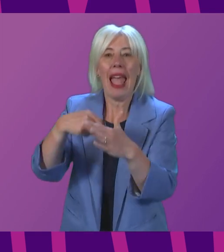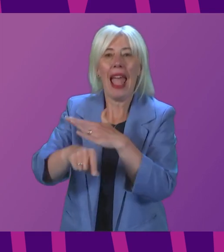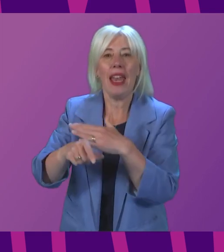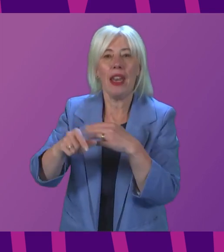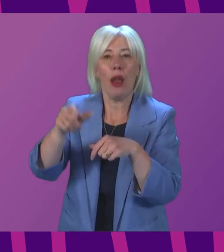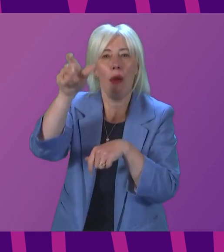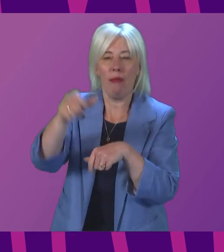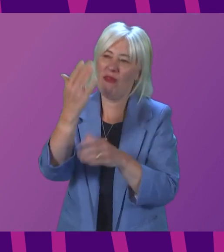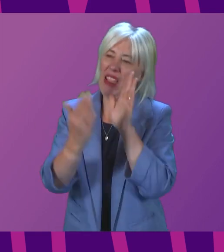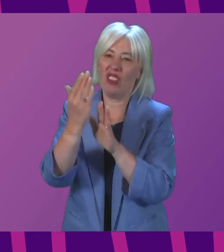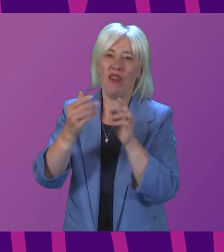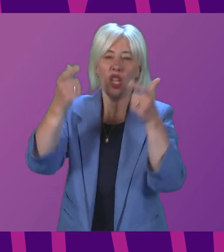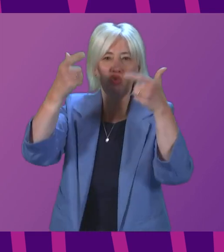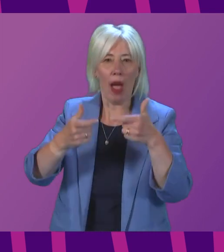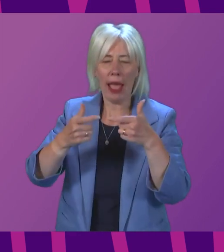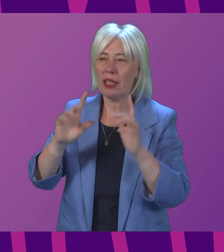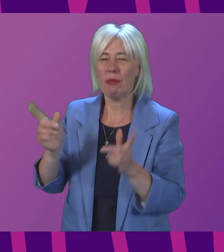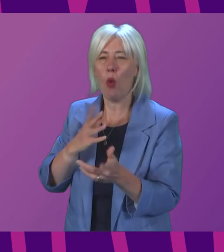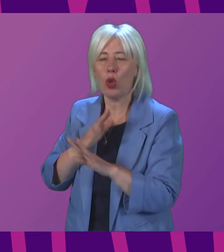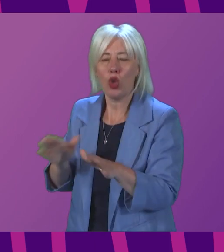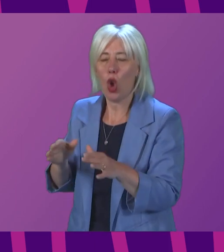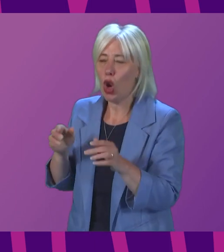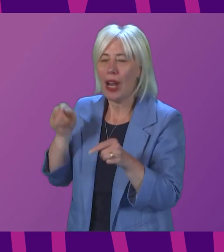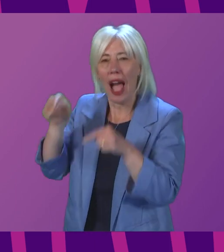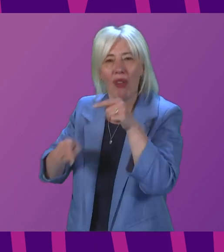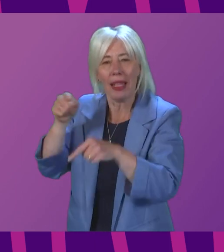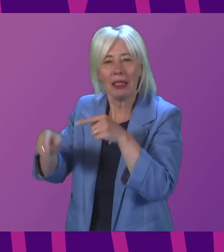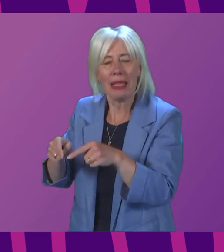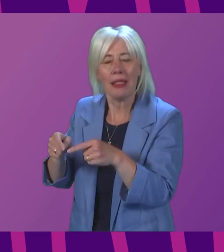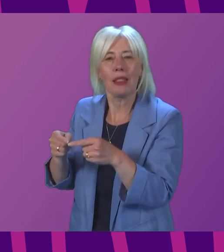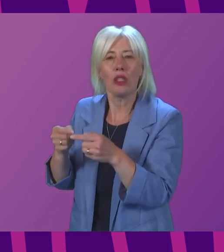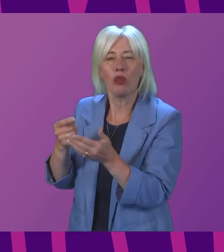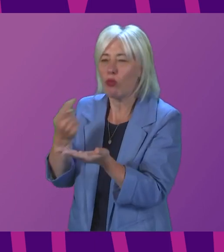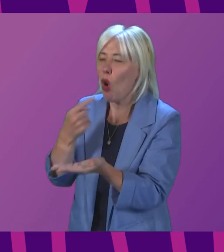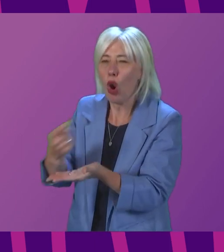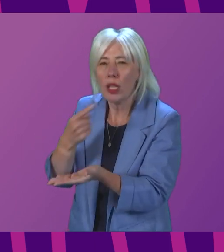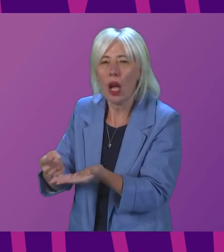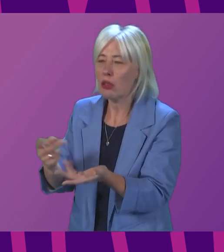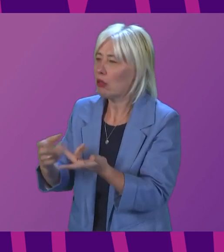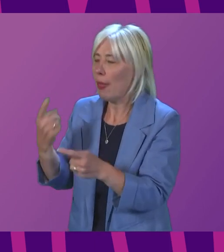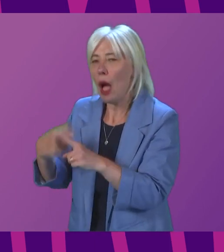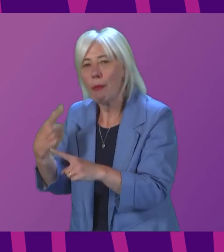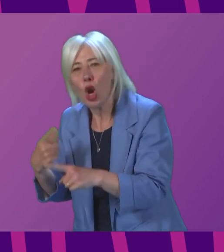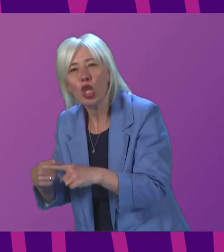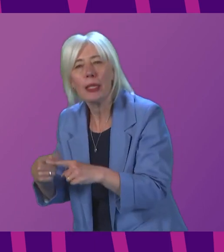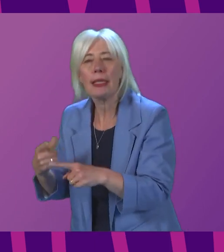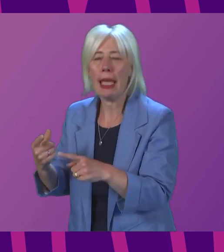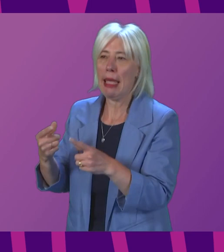What can we do now to speed up non-harassment orders and interim interdicts, or other emergency protections, while the backlogs are addressed?